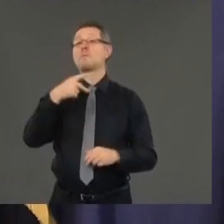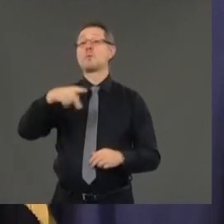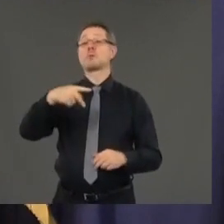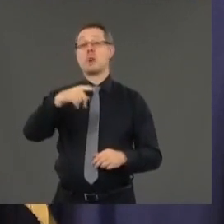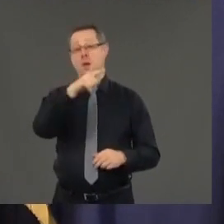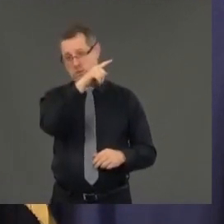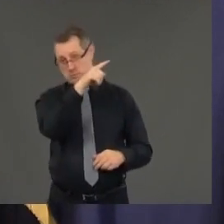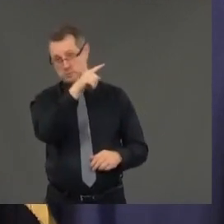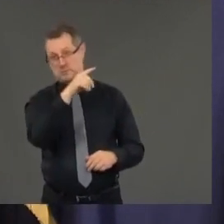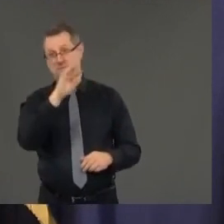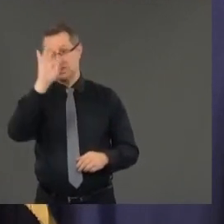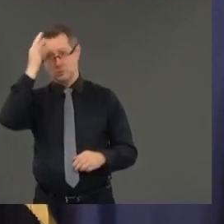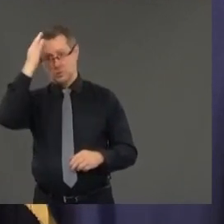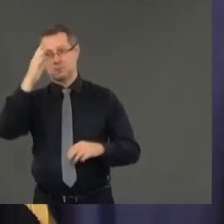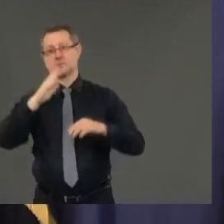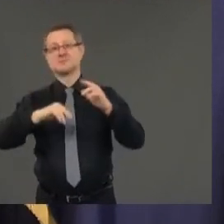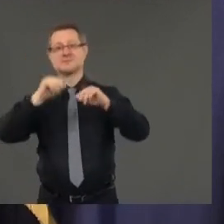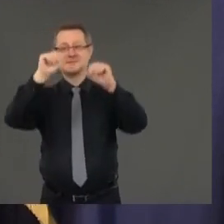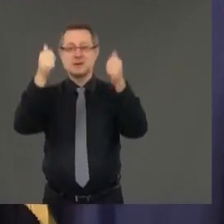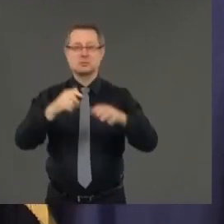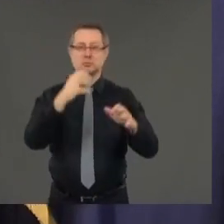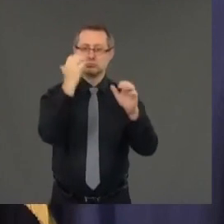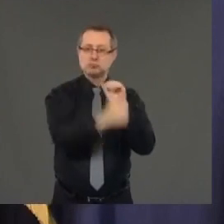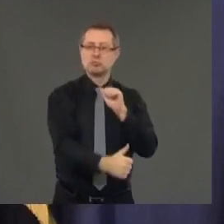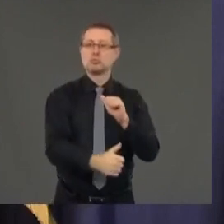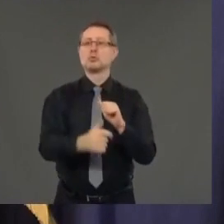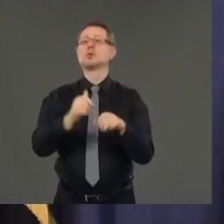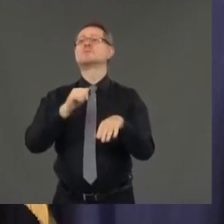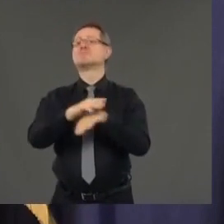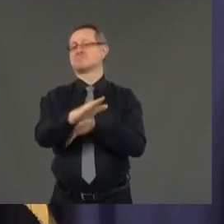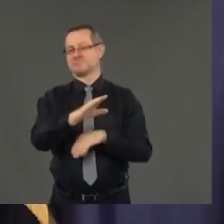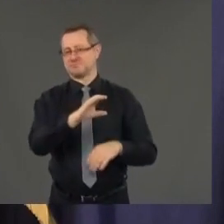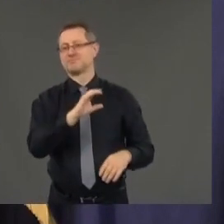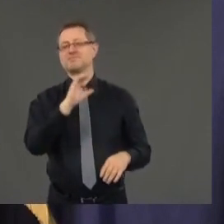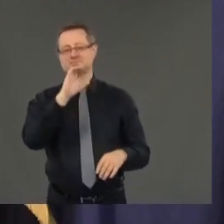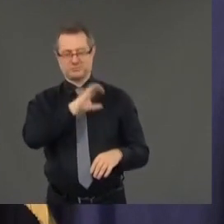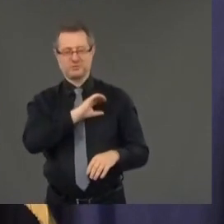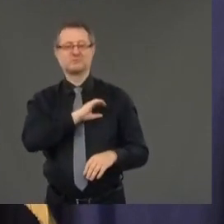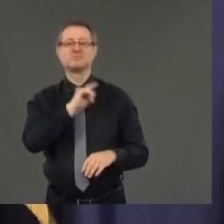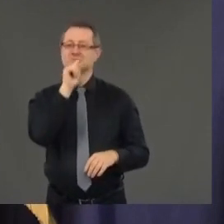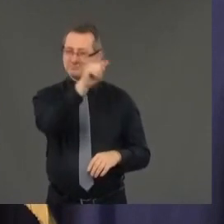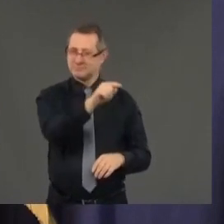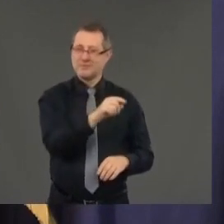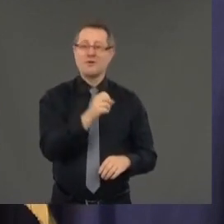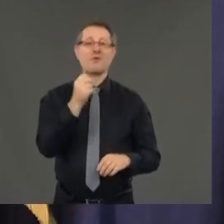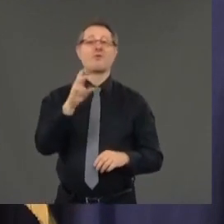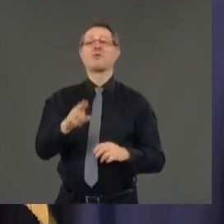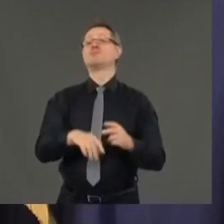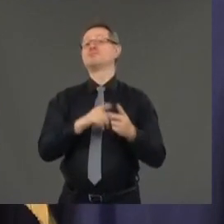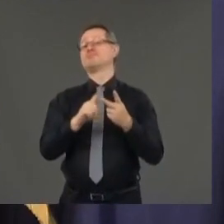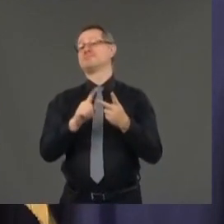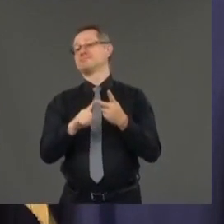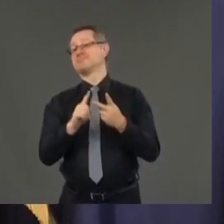PROPERTY. THAT WAS AN EARLY CONVERSATION IN PORTLAND, OREGON.